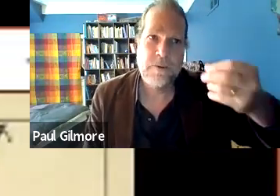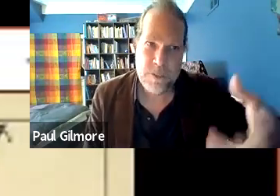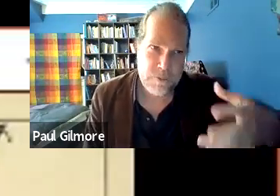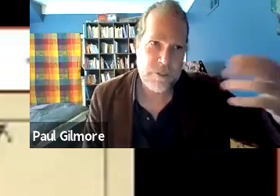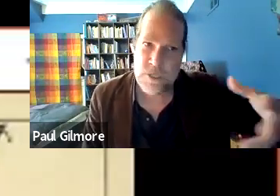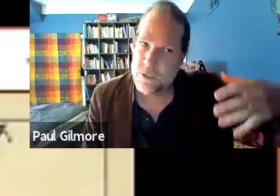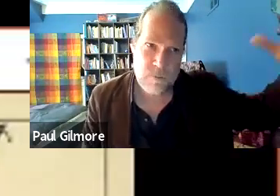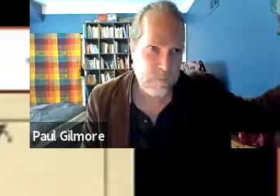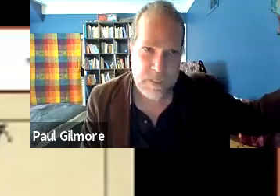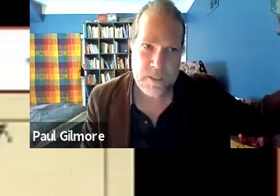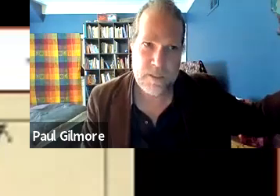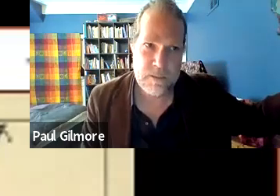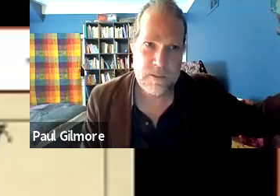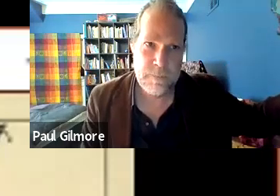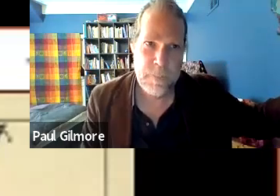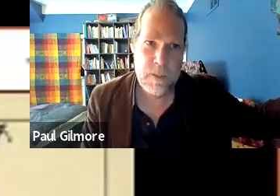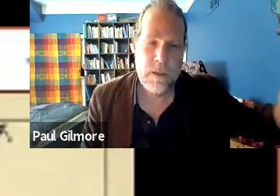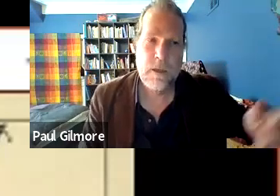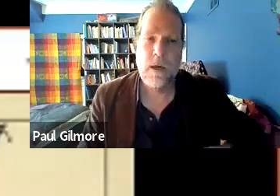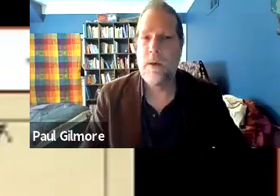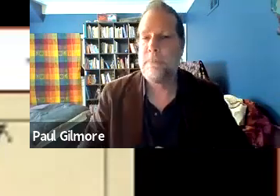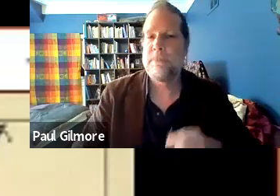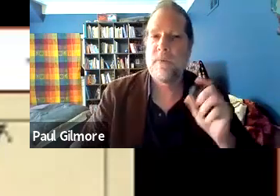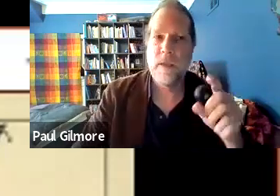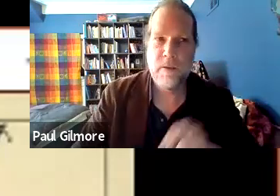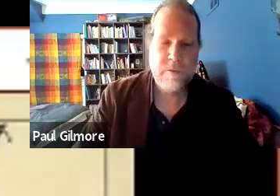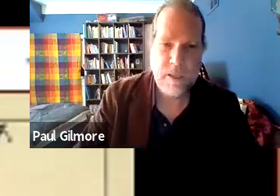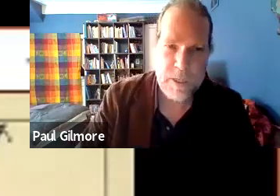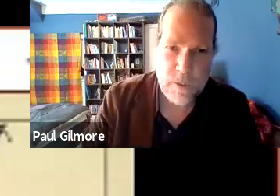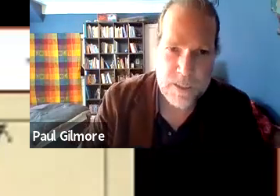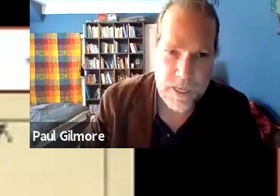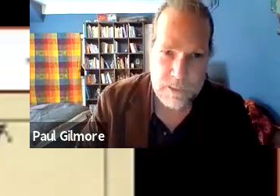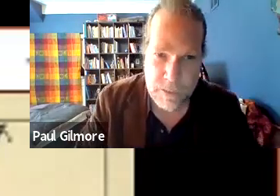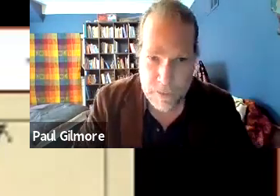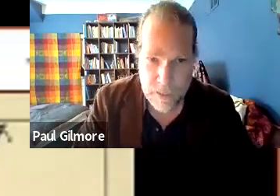And your children's children will be citizens. If anybody wants to ask me about